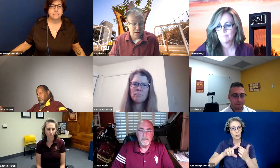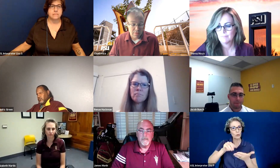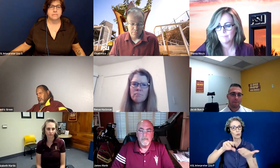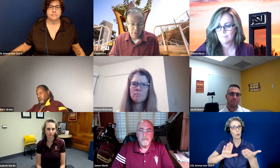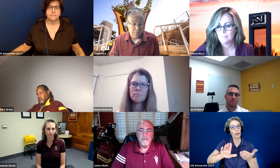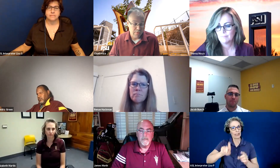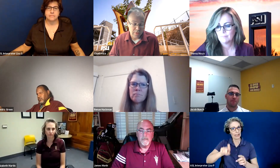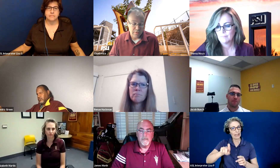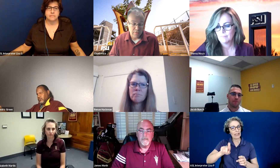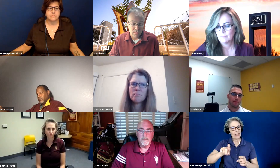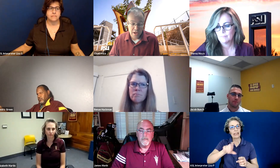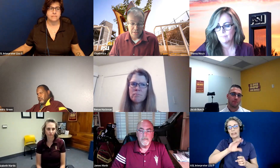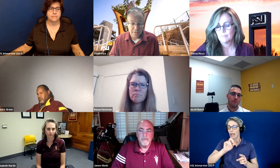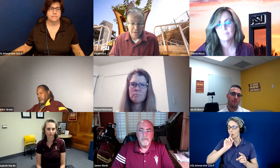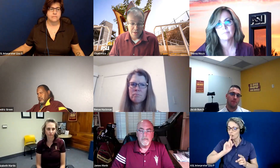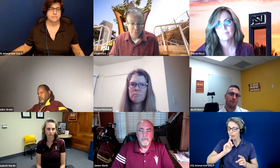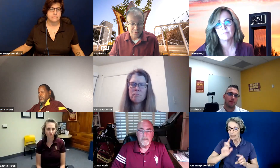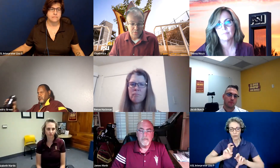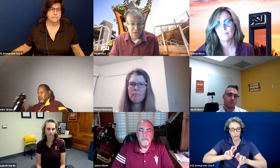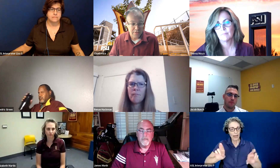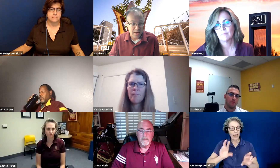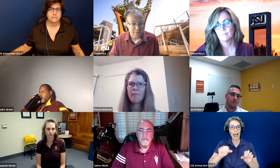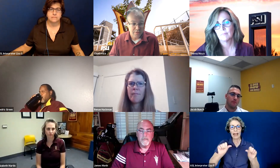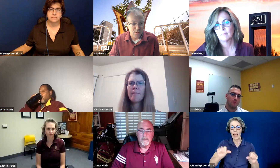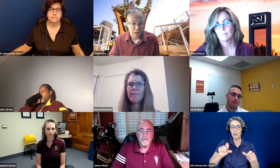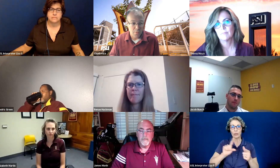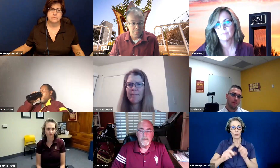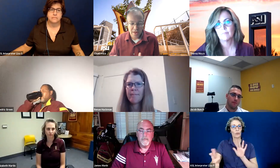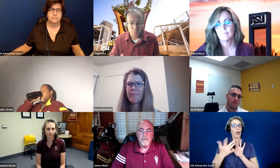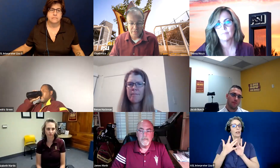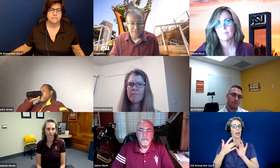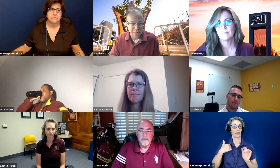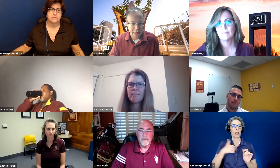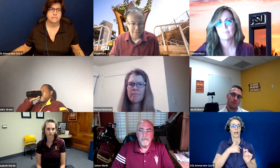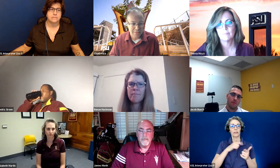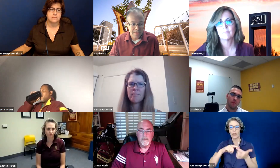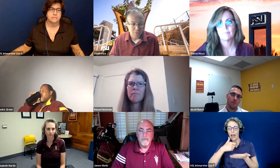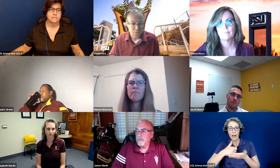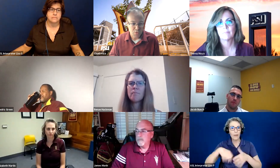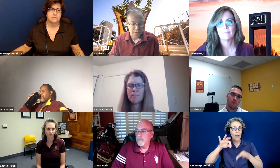and are really ready and able to reach out to us to help find ways to connect those students.